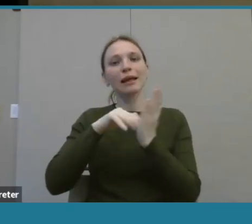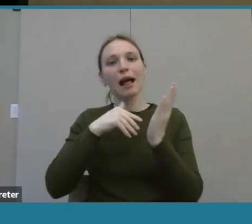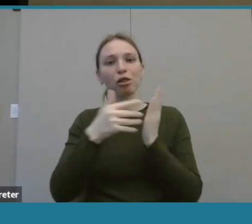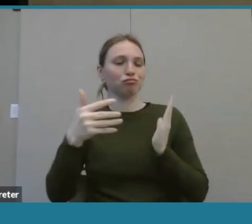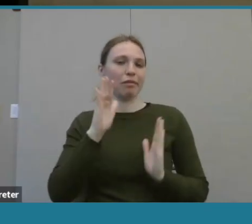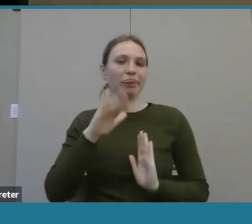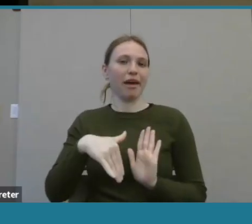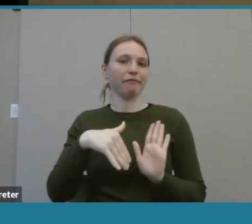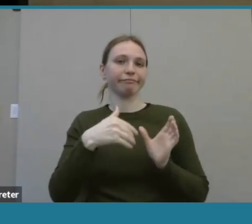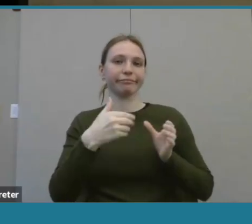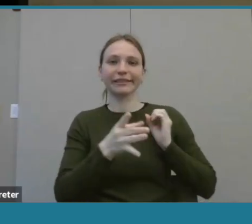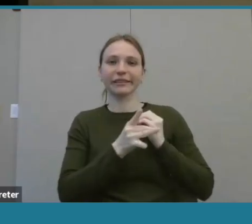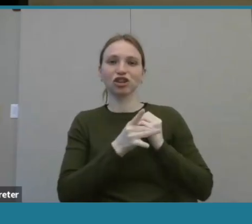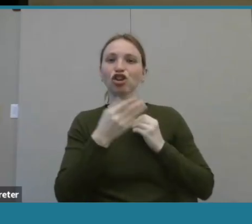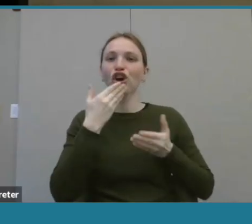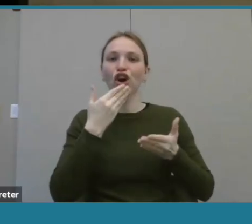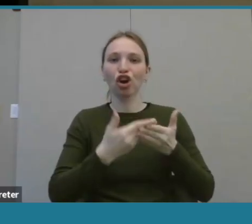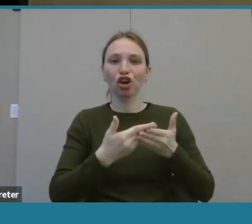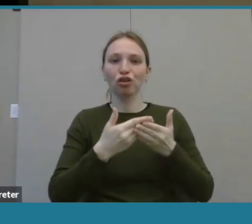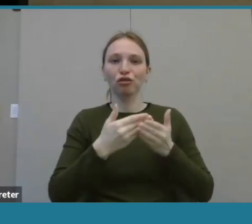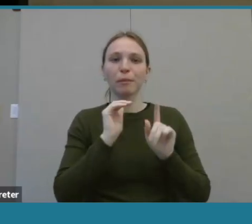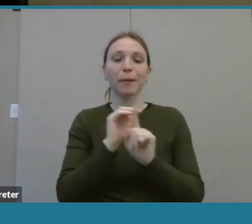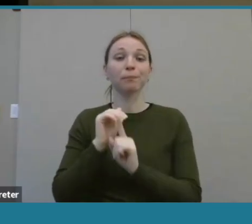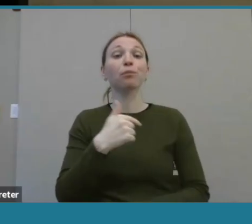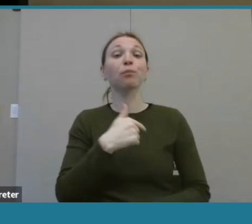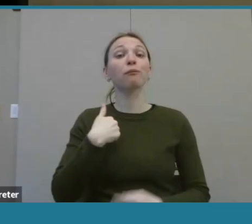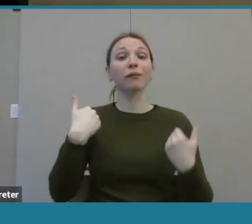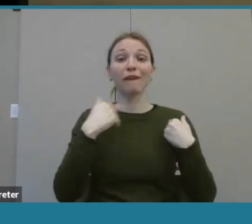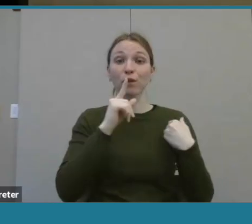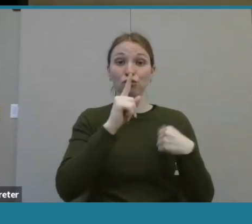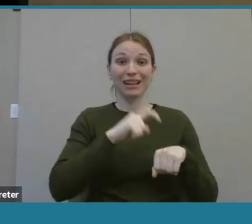All right, so our real-time captioning is provided by Efficiency Reporting, and if